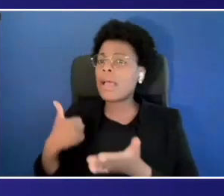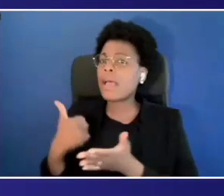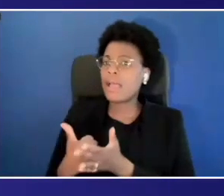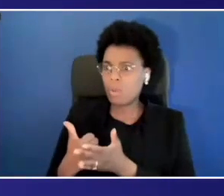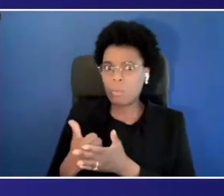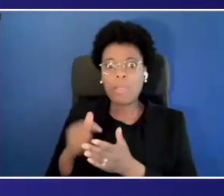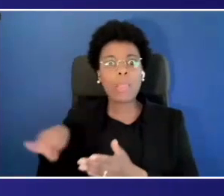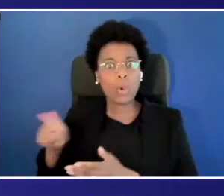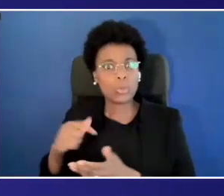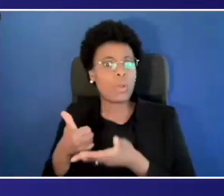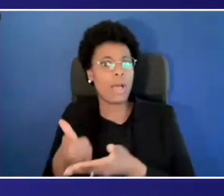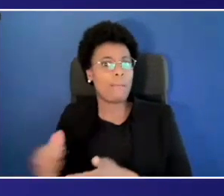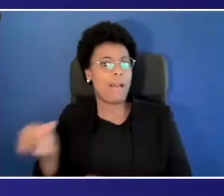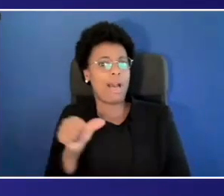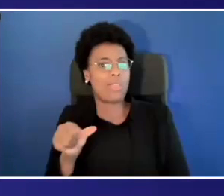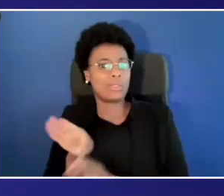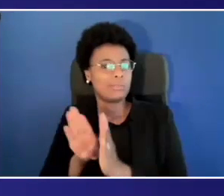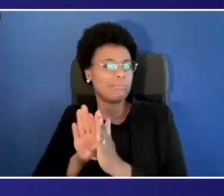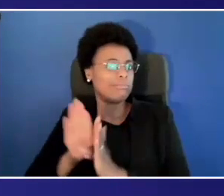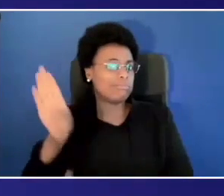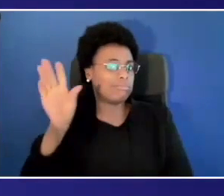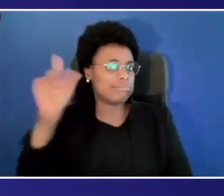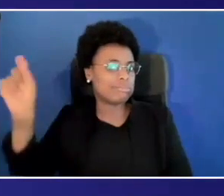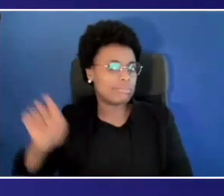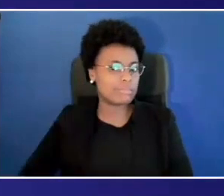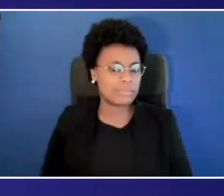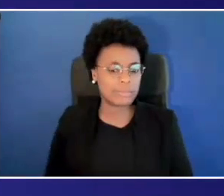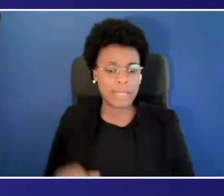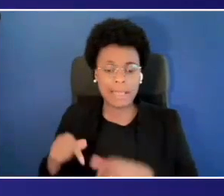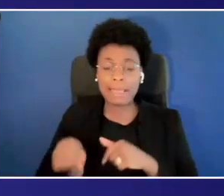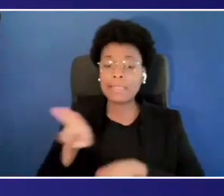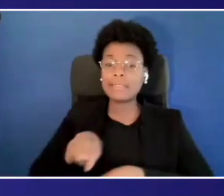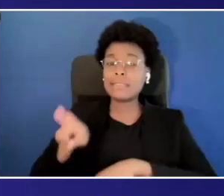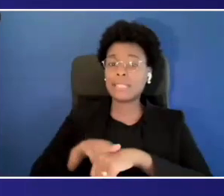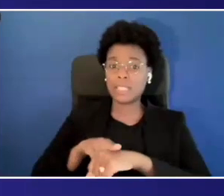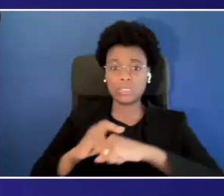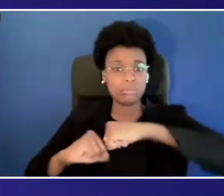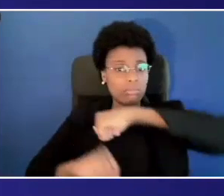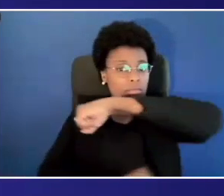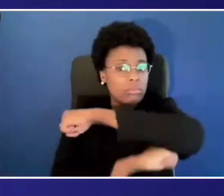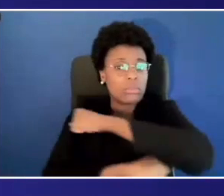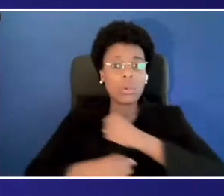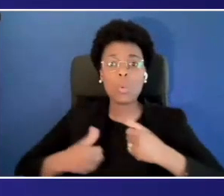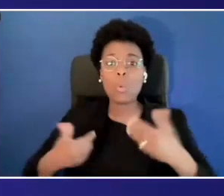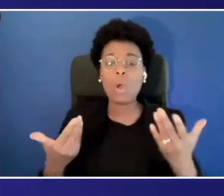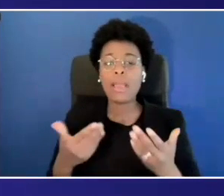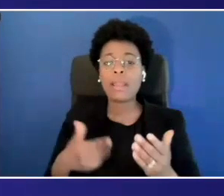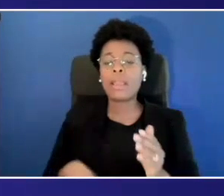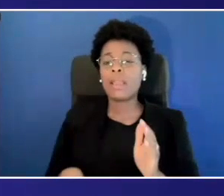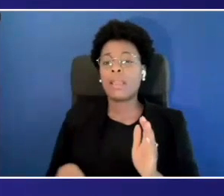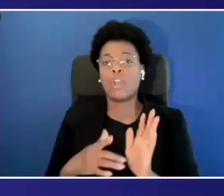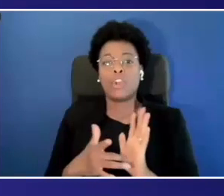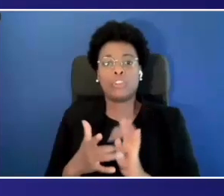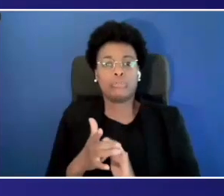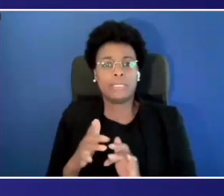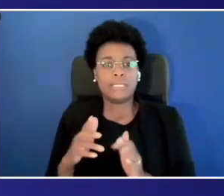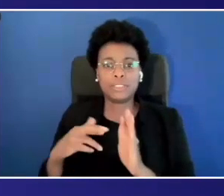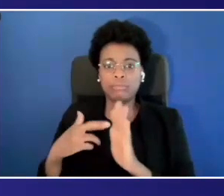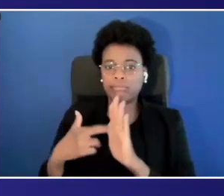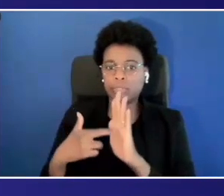Lastly, I sincerely believe that this nation was founded on Christian principles. And I'm reminded of the parable that Jesus told in Matthew, 18.